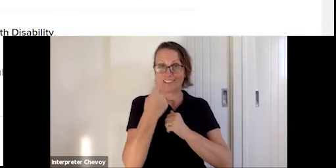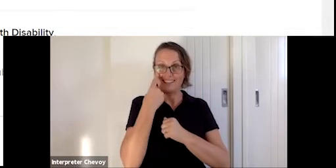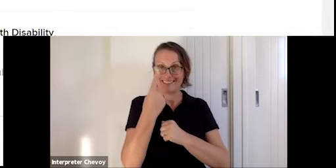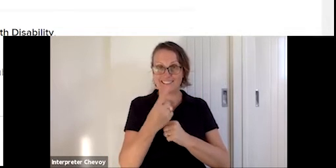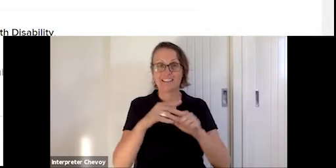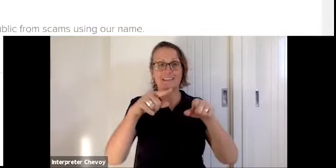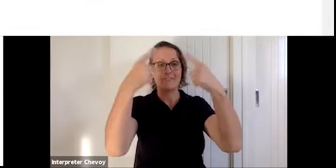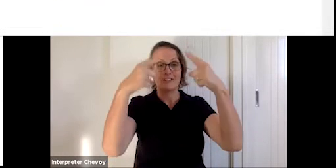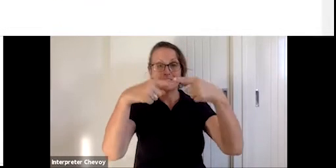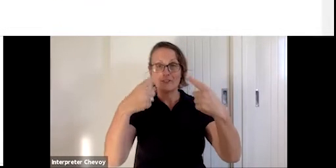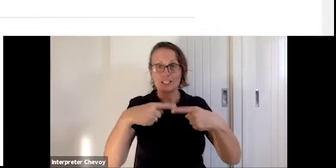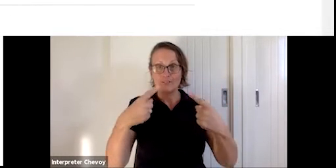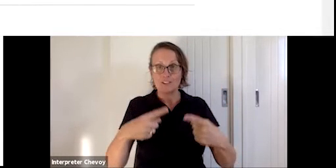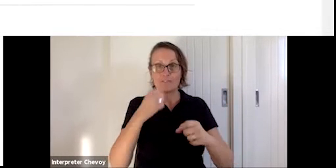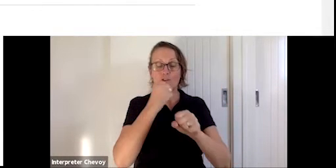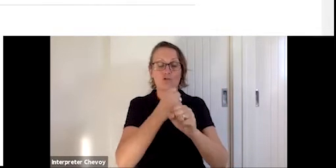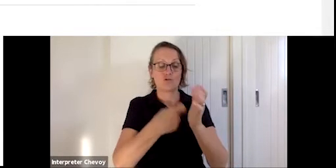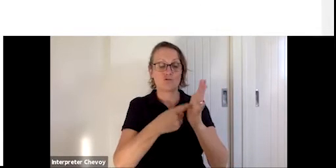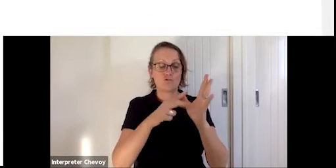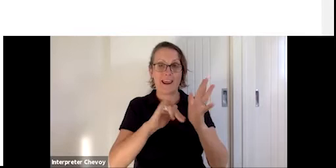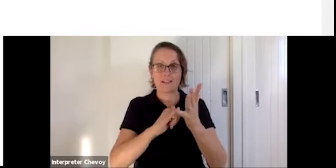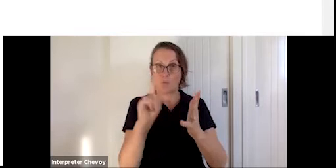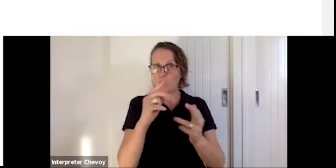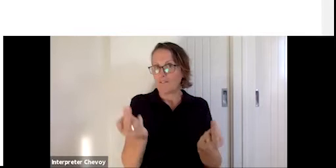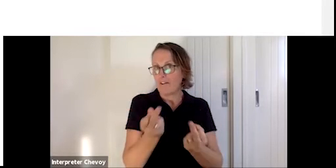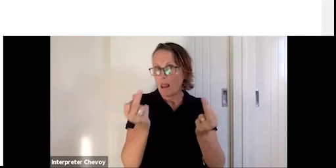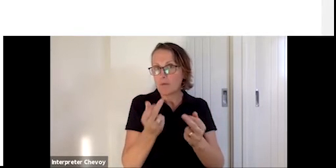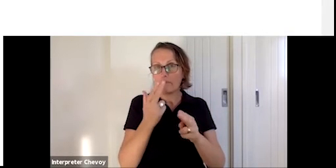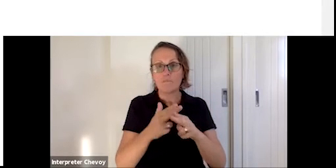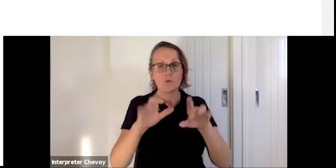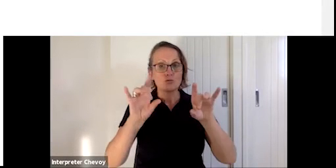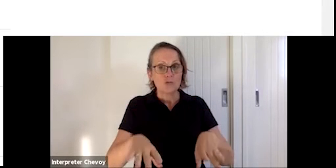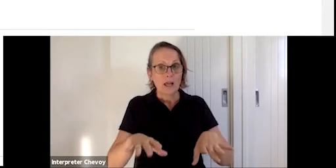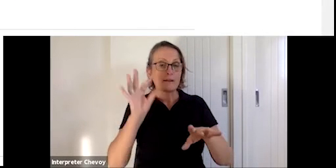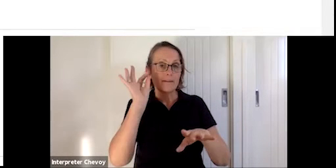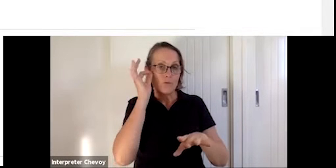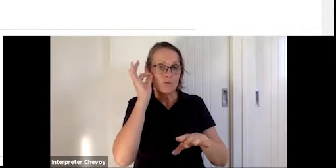the grants available at the Australia Council. The ones that we are talking about this evening